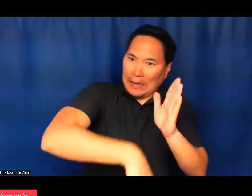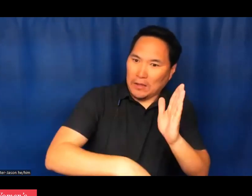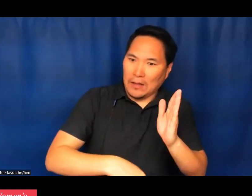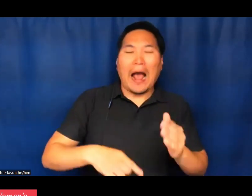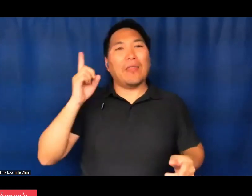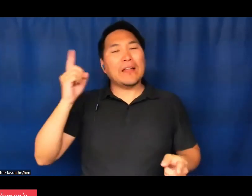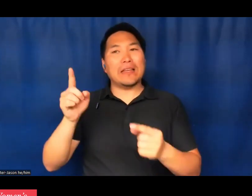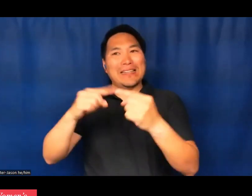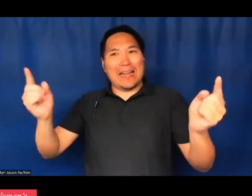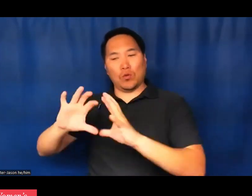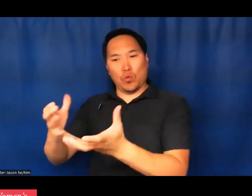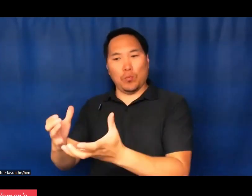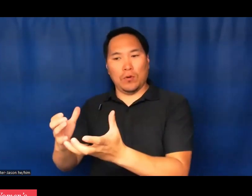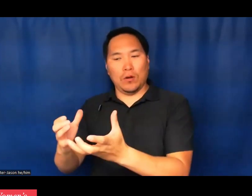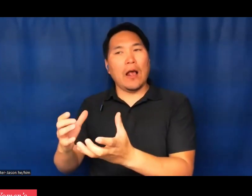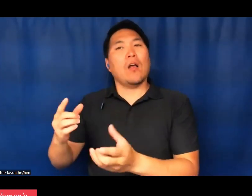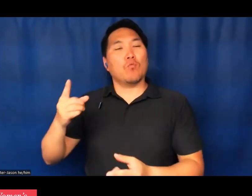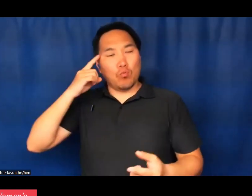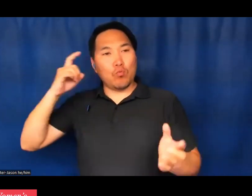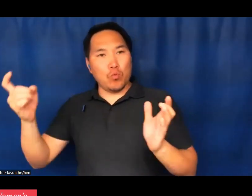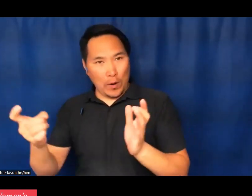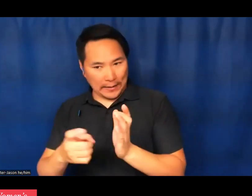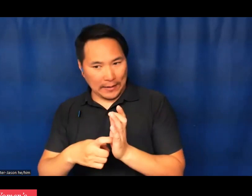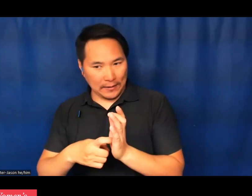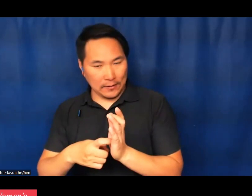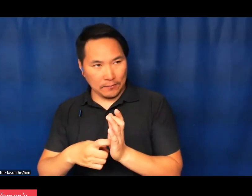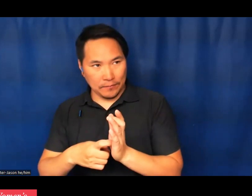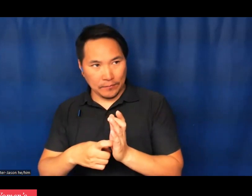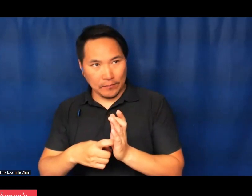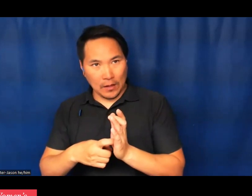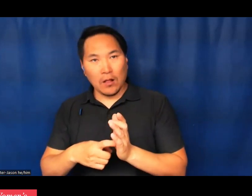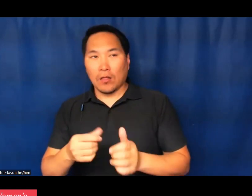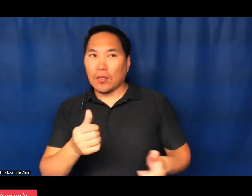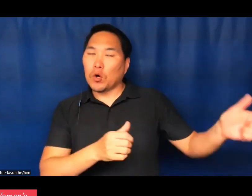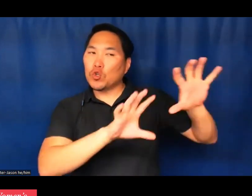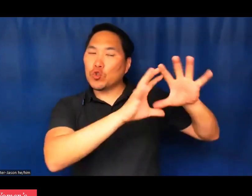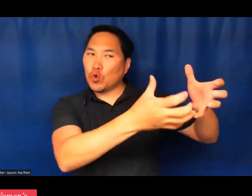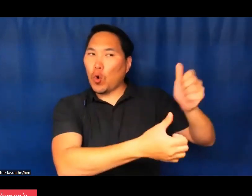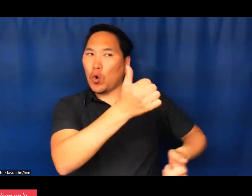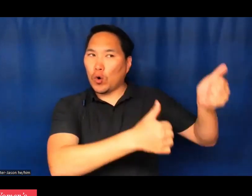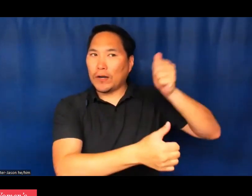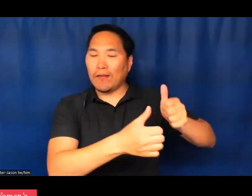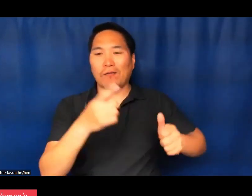The dissent recognizes the majority opinion and the concurrences for the ideological rant